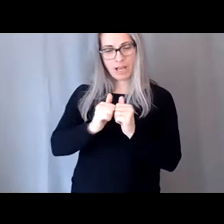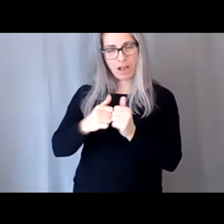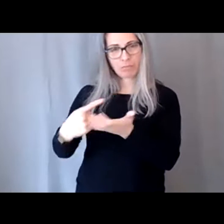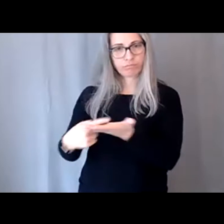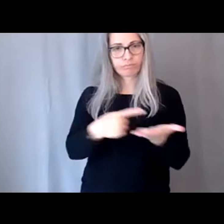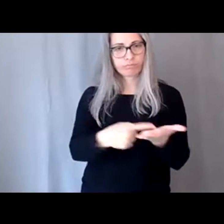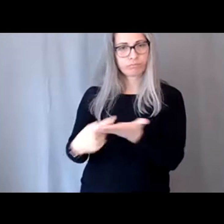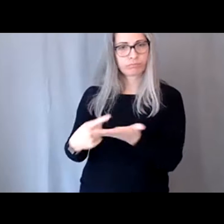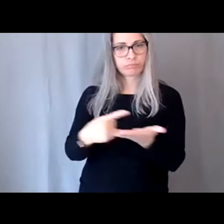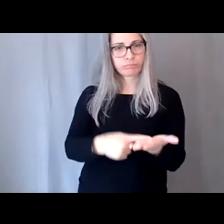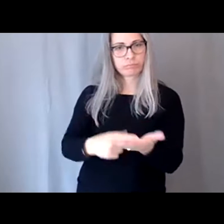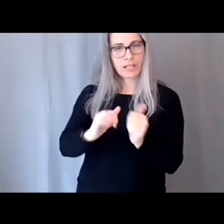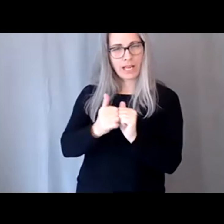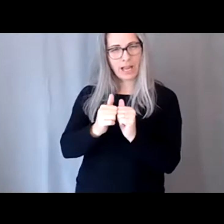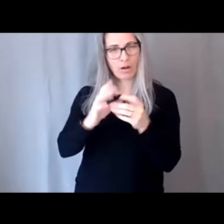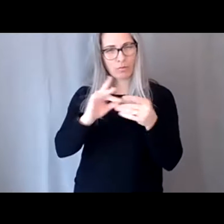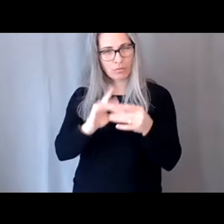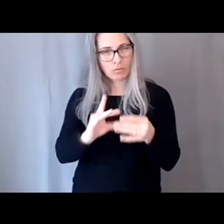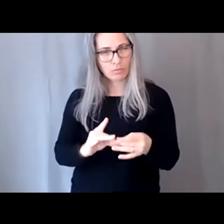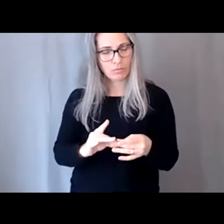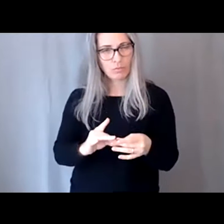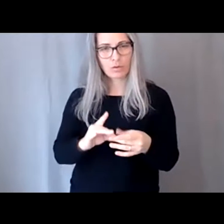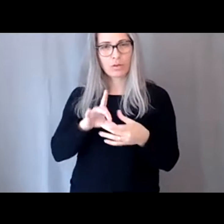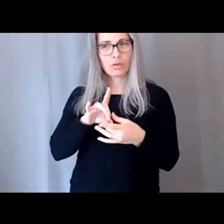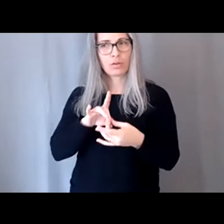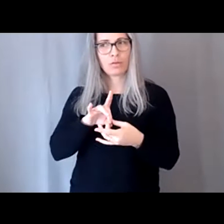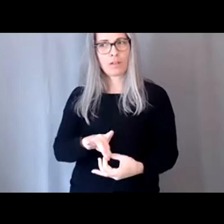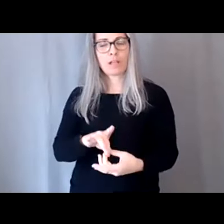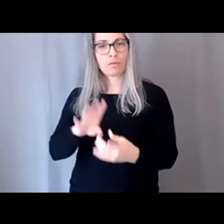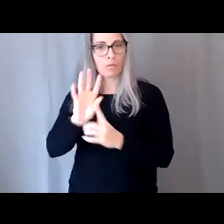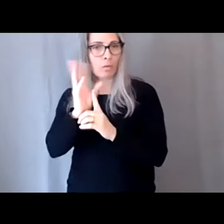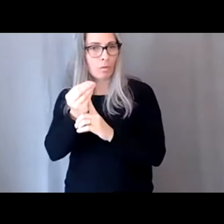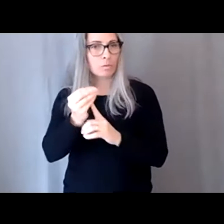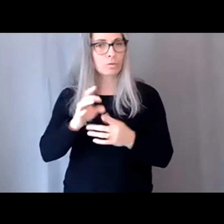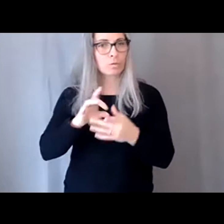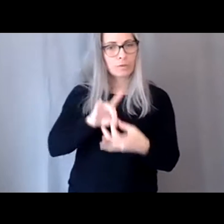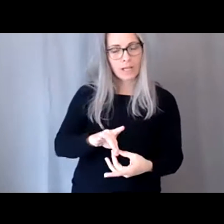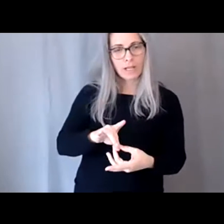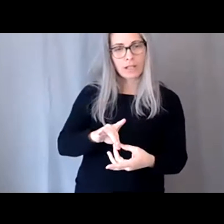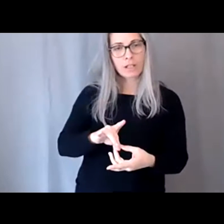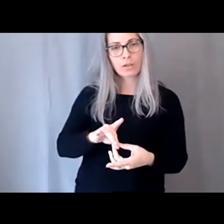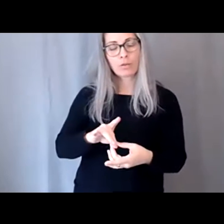in different like cultural spaces or geographic spaces because I would imagine that there probably are differences